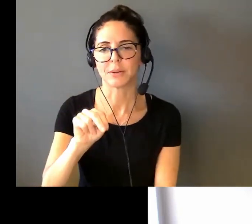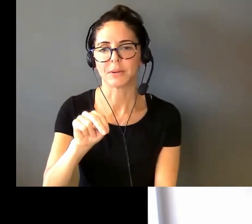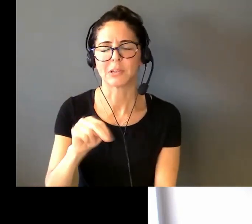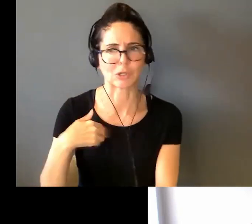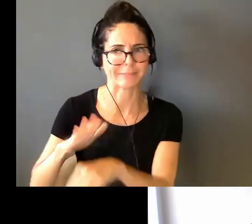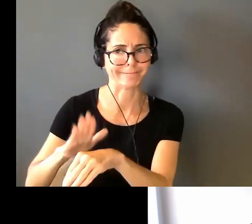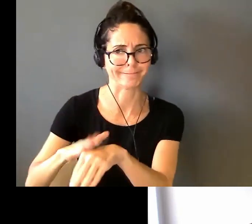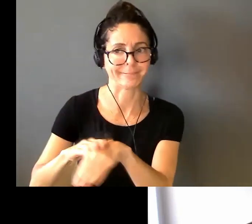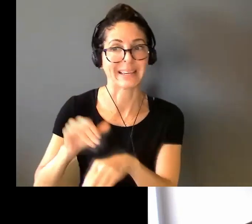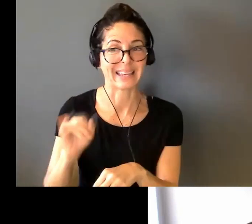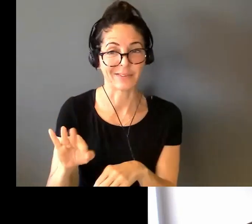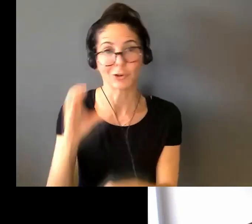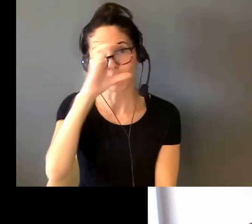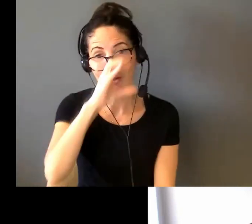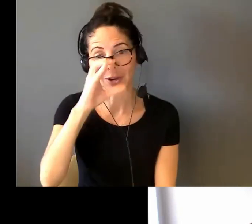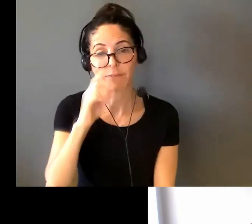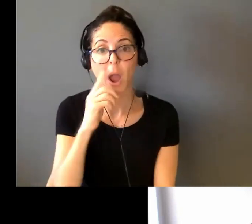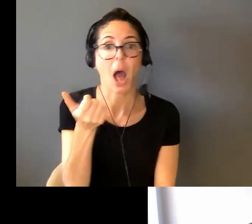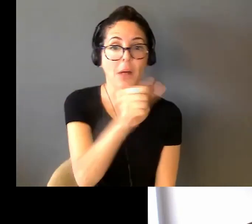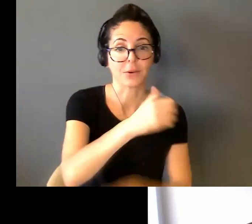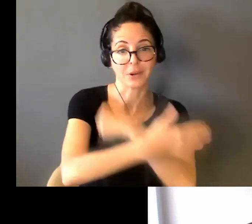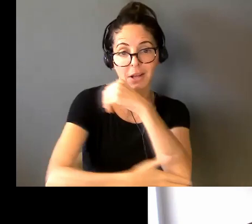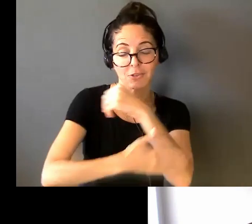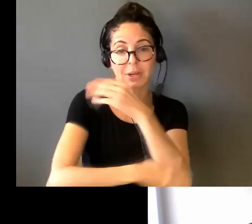looking for a graduate program abroad and looking at the Canadian context.